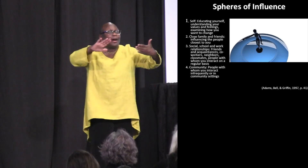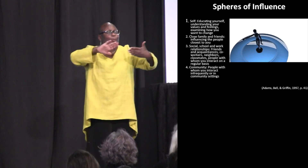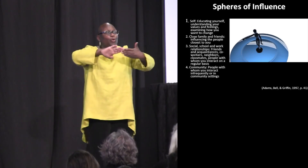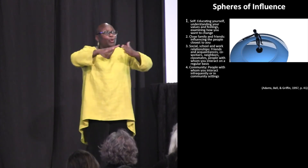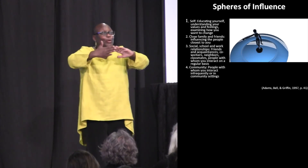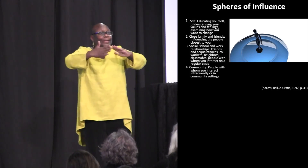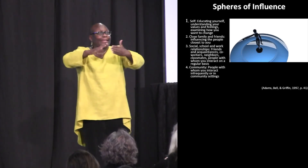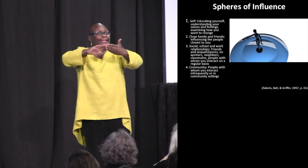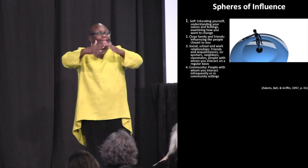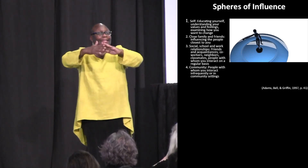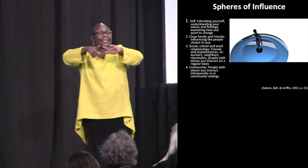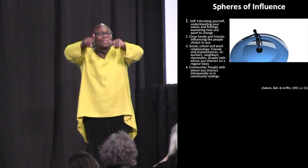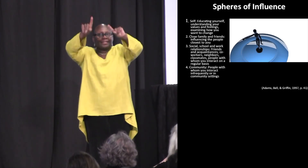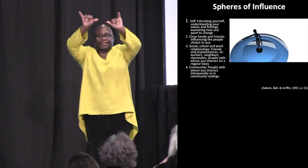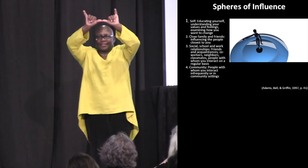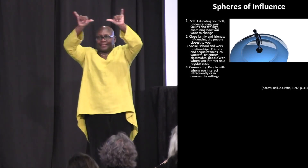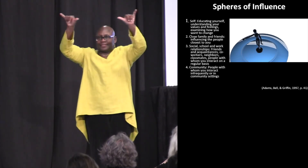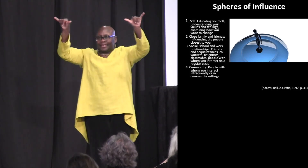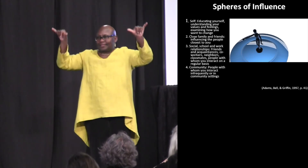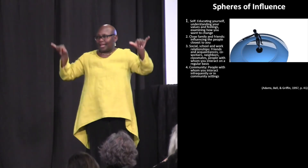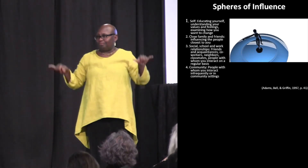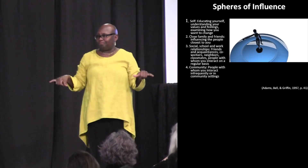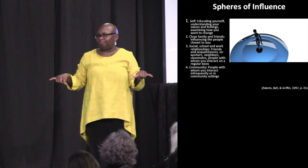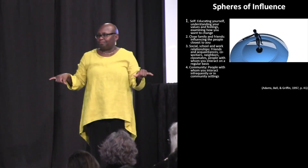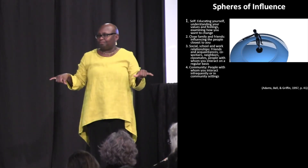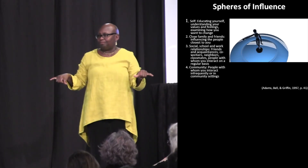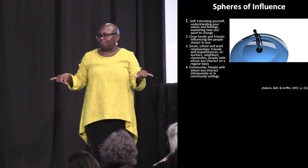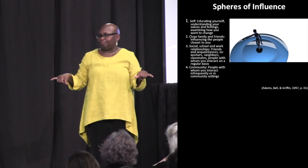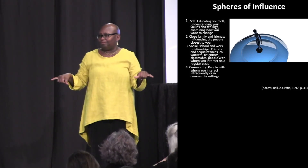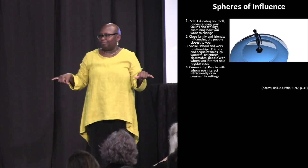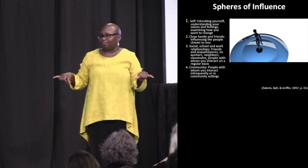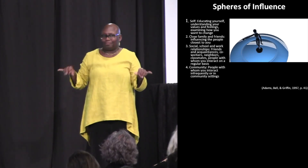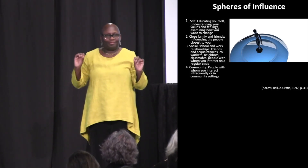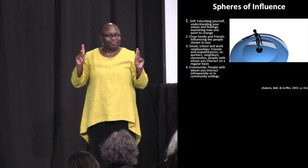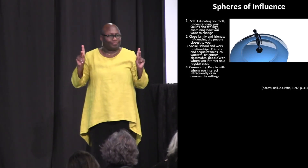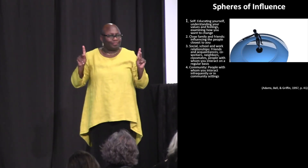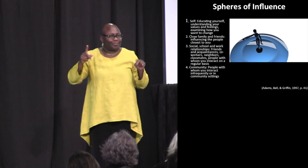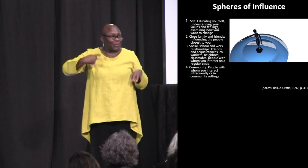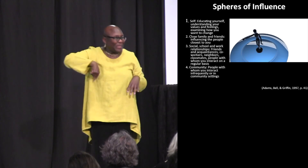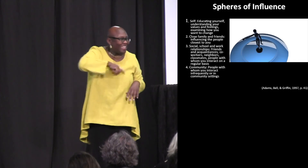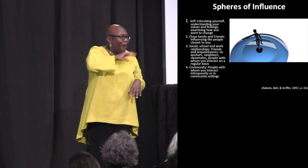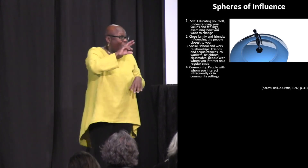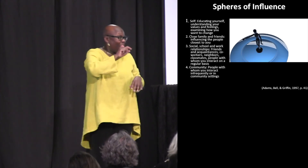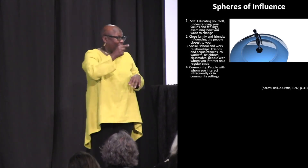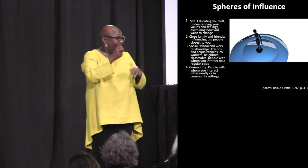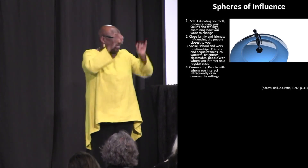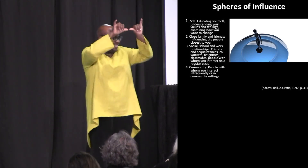to your close family and friends. Talk to them about what you are seeing and learning.